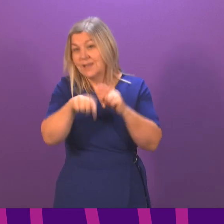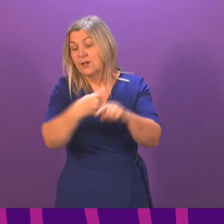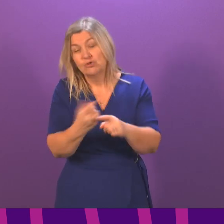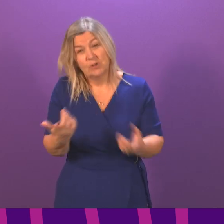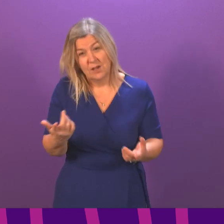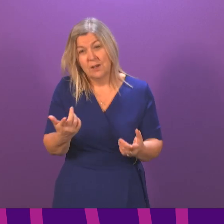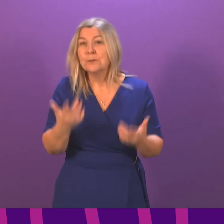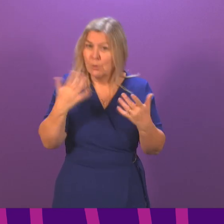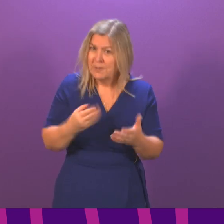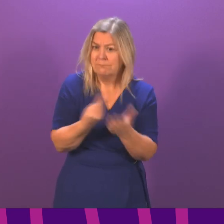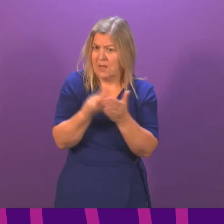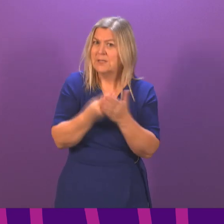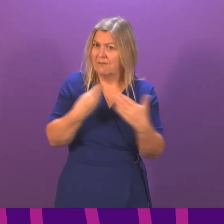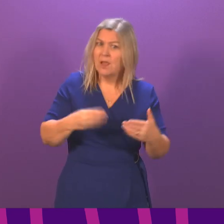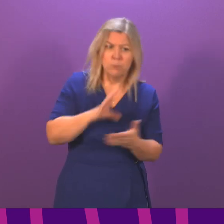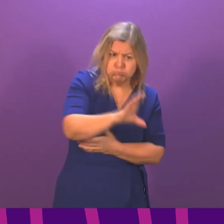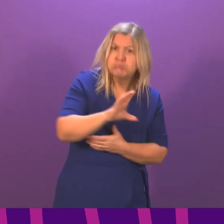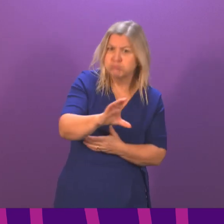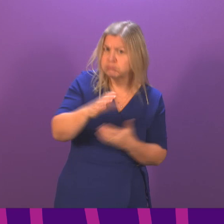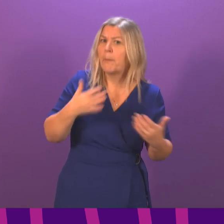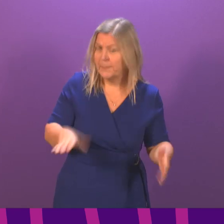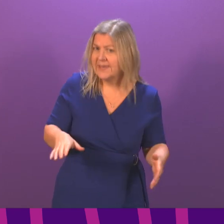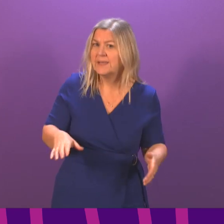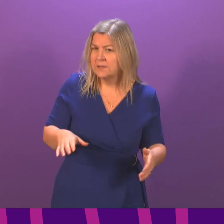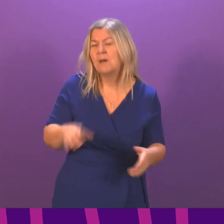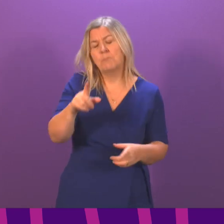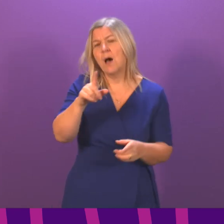We will continue to try to understand the reasons for the disproportionate impacts of